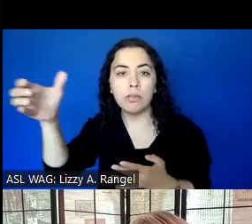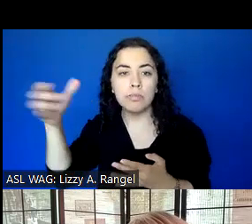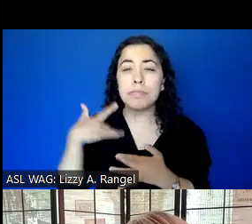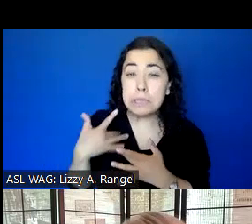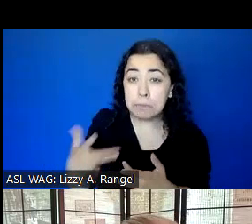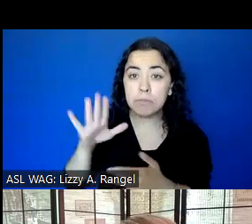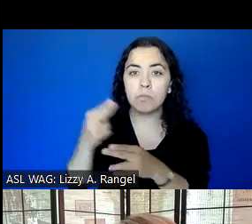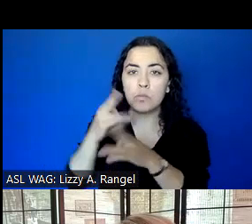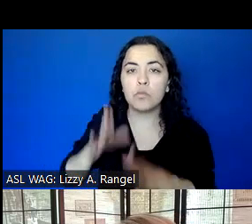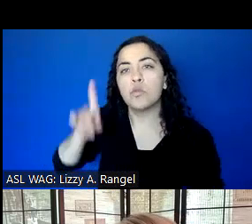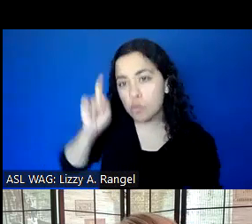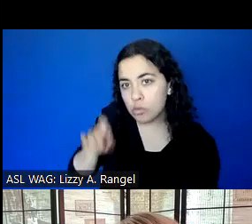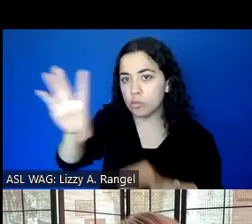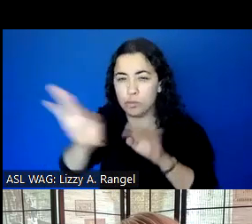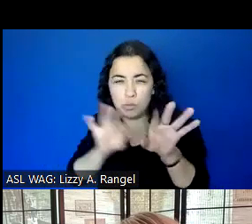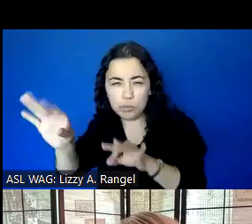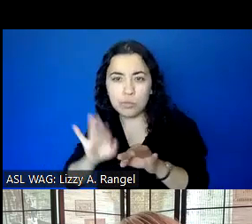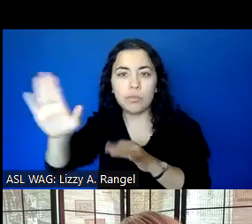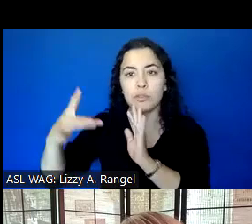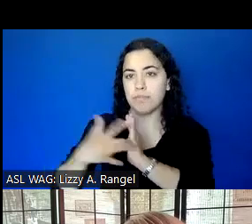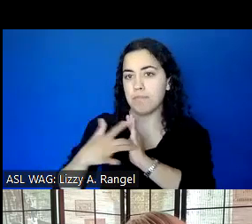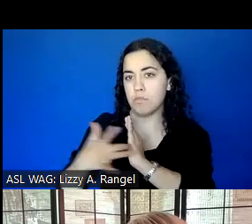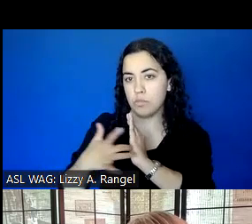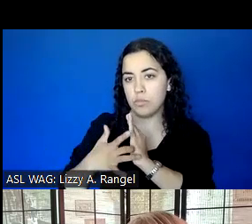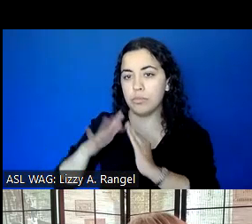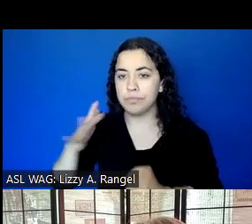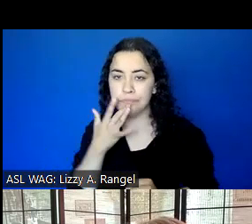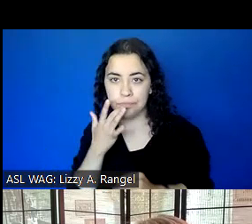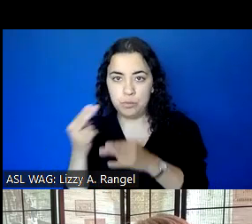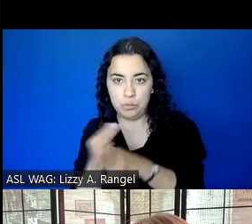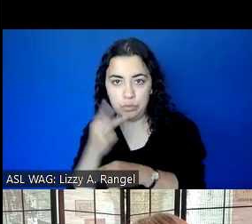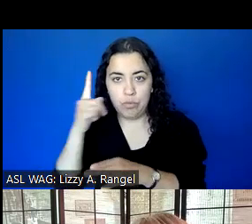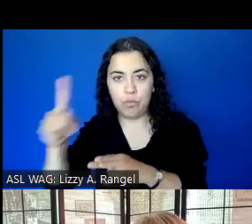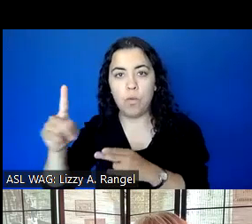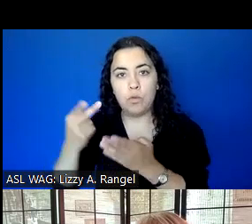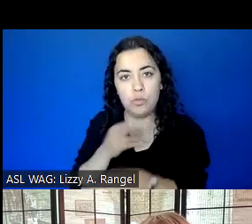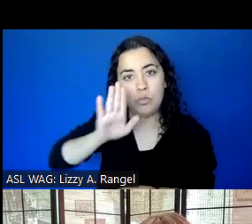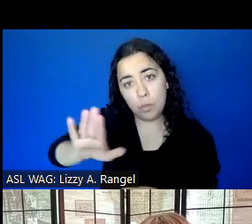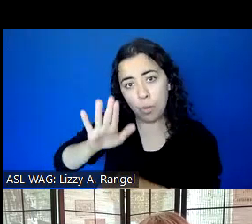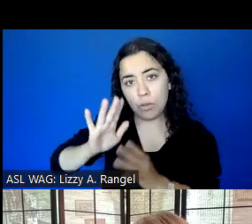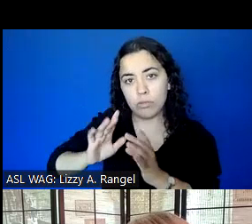the navigation, and any other interactive elements. Understandable, users should be able